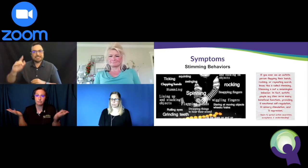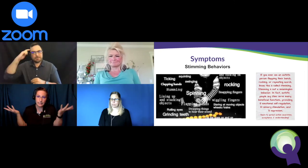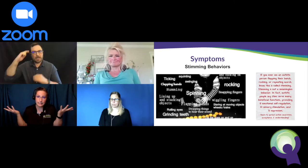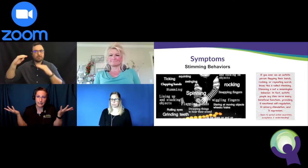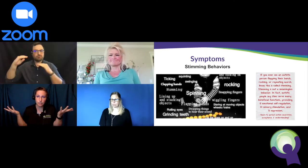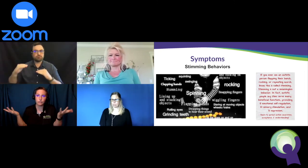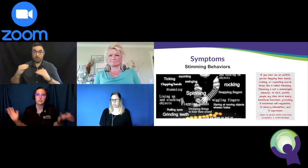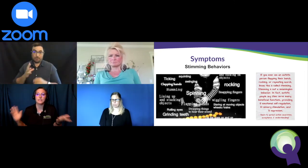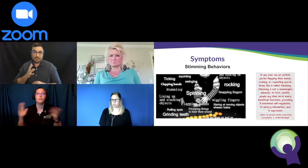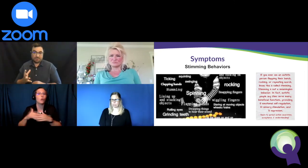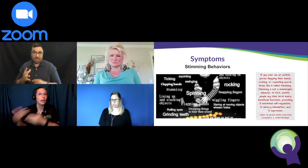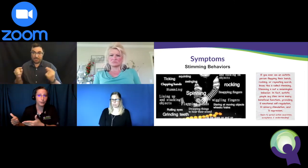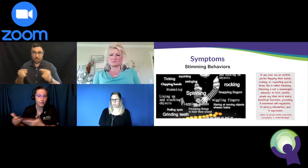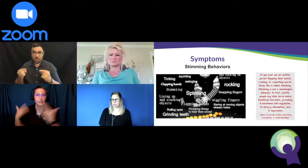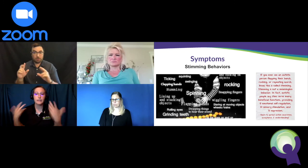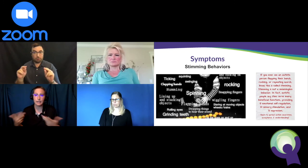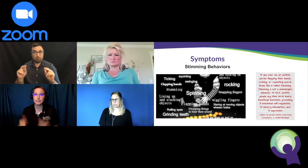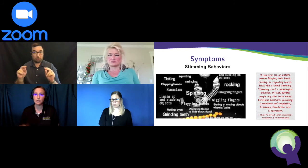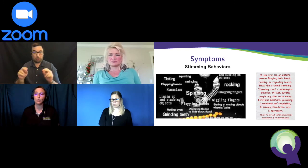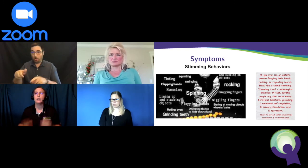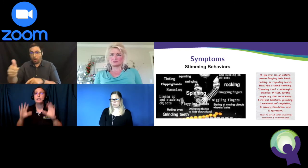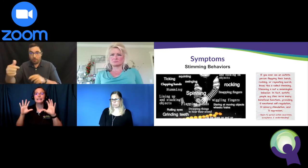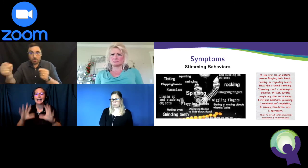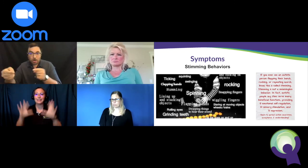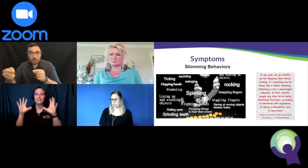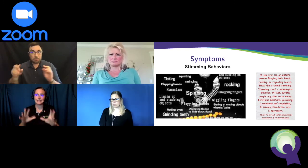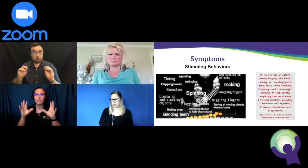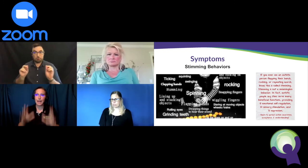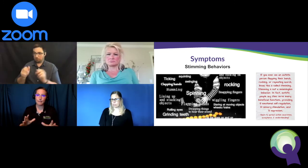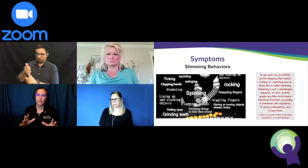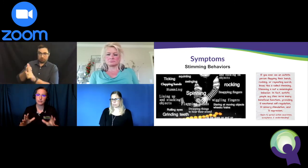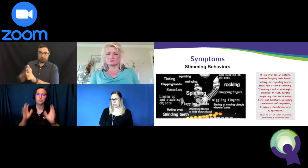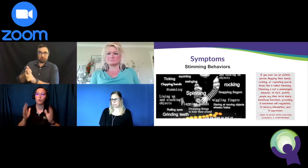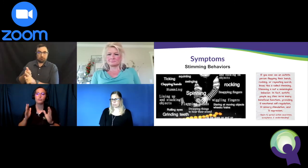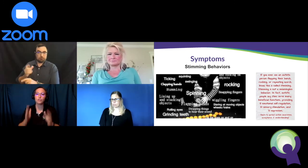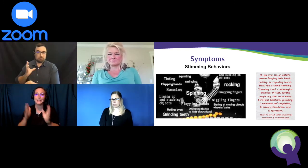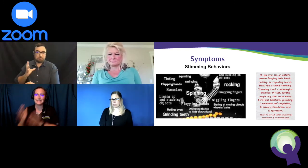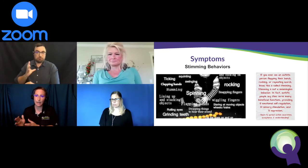He's not injuring himself or others and so let the stim happen. Don't try to stop it